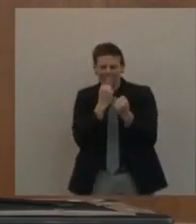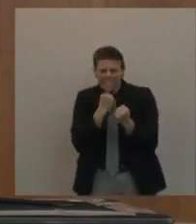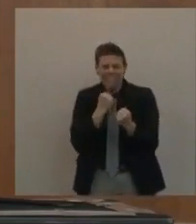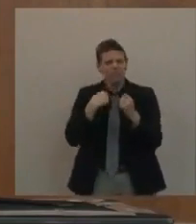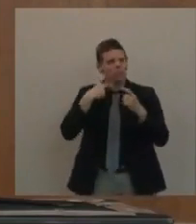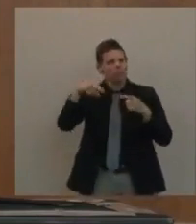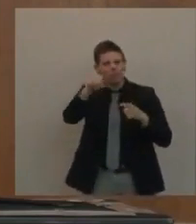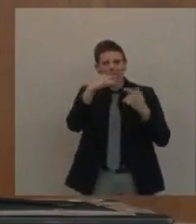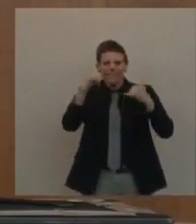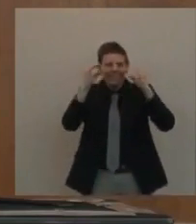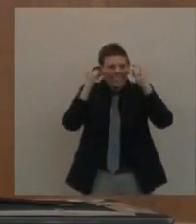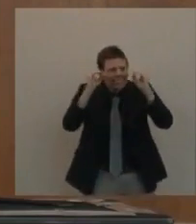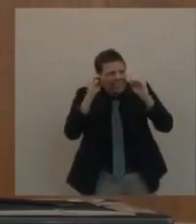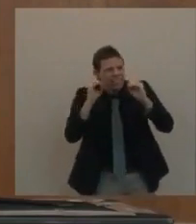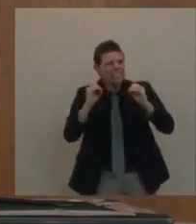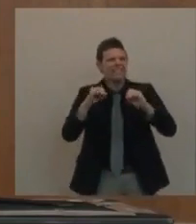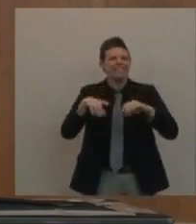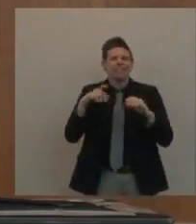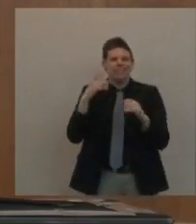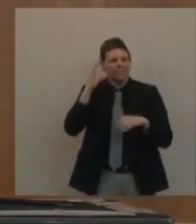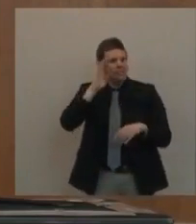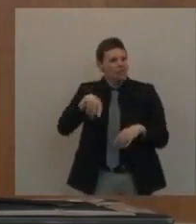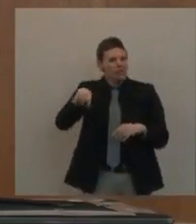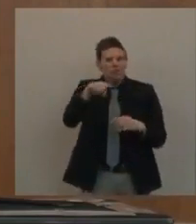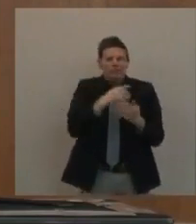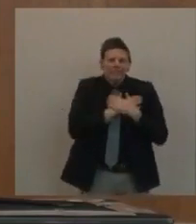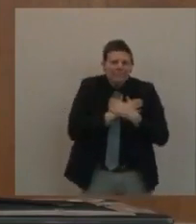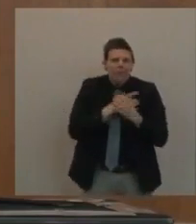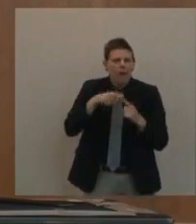WHILE YOU ARE NOT GOING TO SCHOOL, EDUCATION IS STILL OCCURRING.